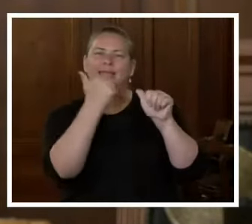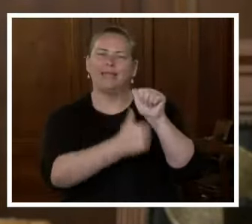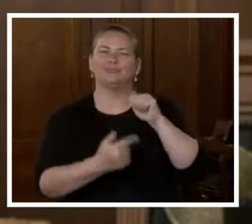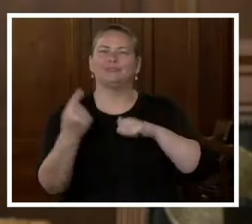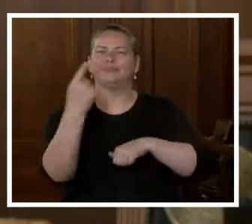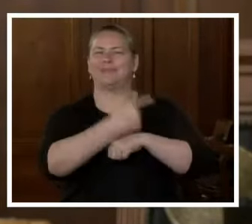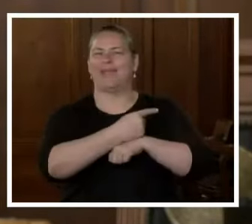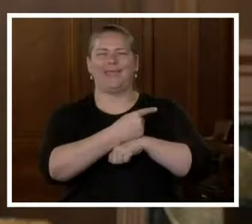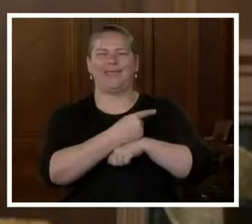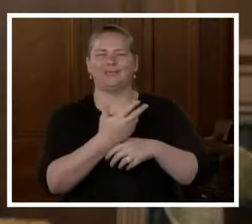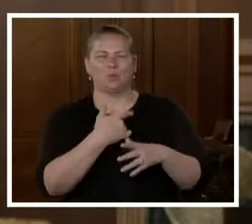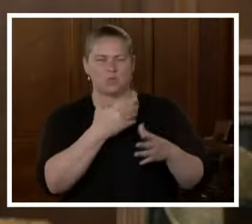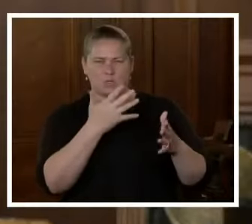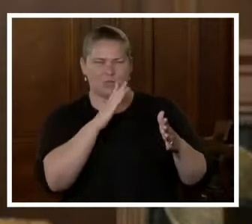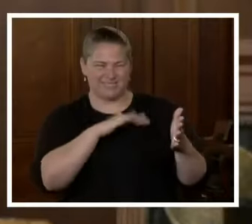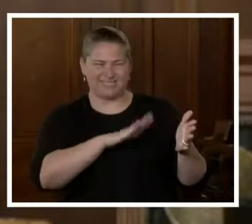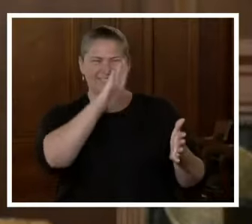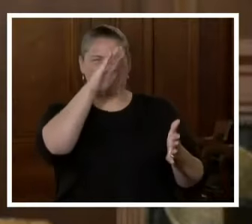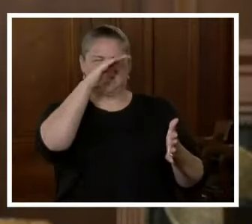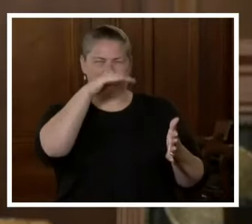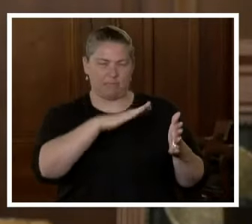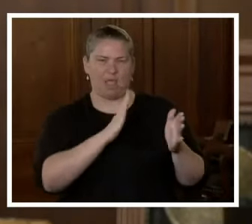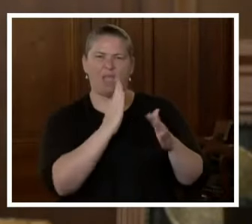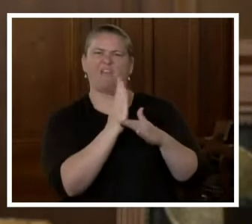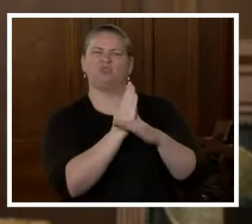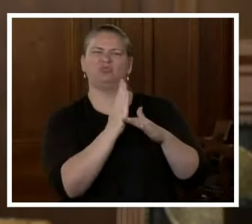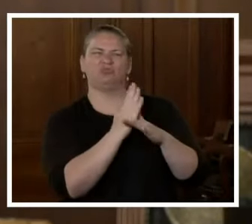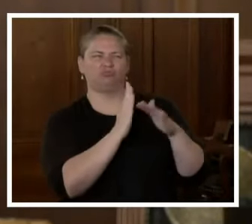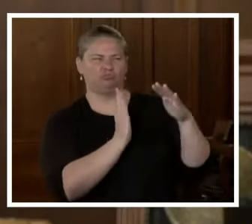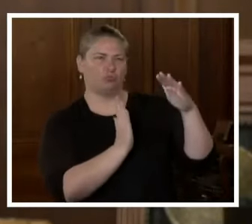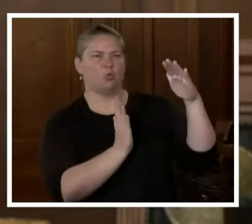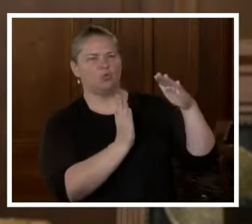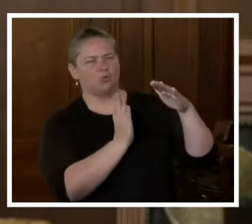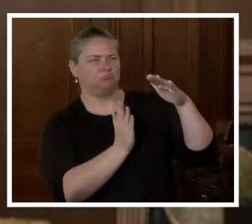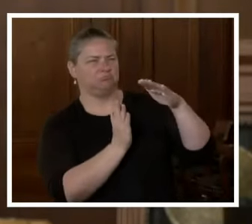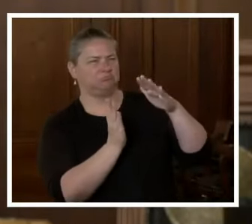DISEASE SO THAT CONTACT TRACING HAS THE BEST CHANCE OF BEING SUCCESSFUL.